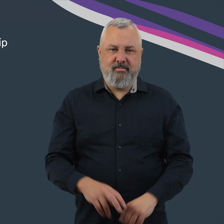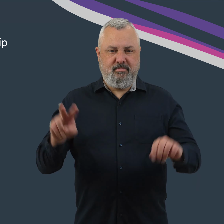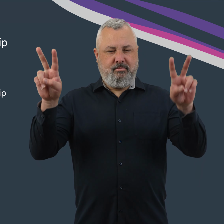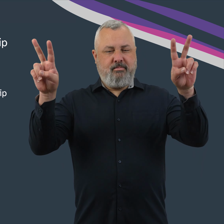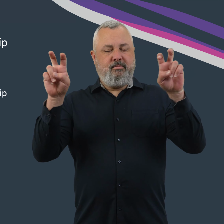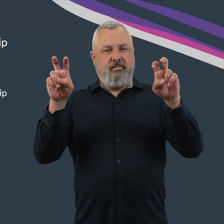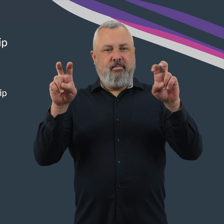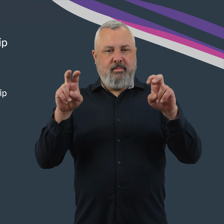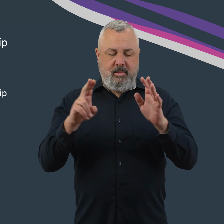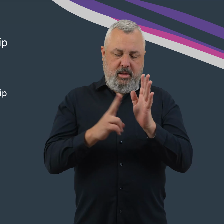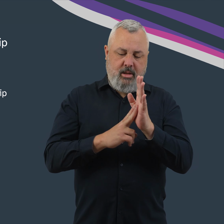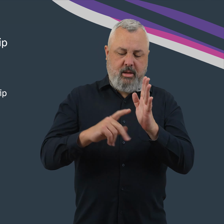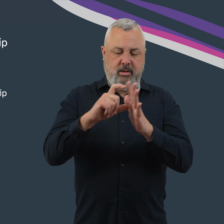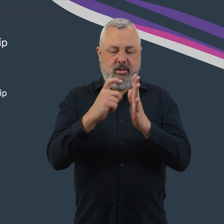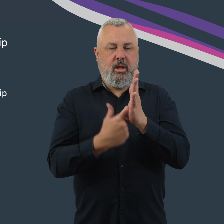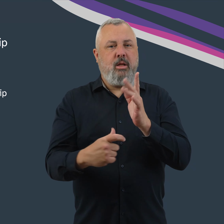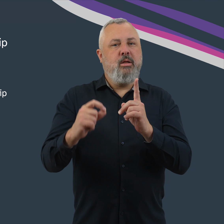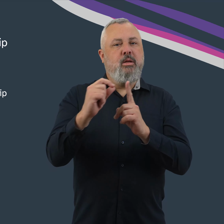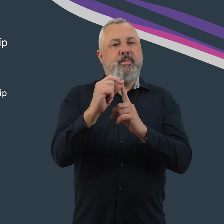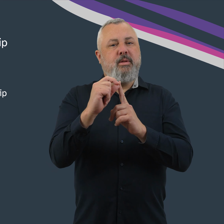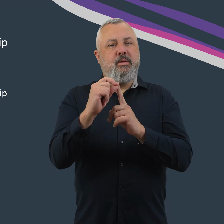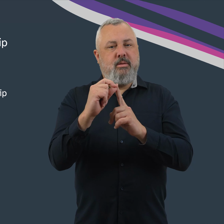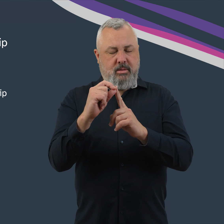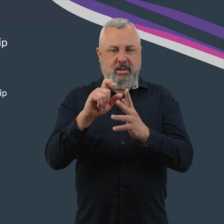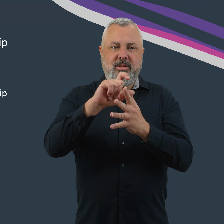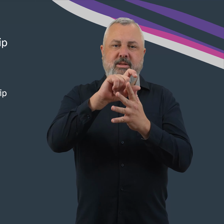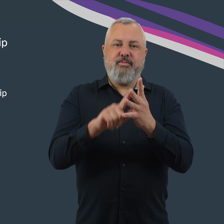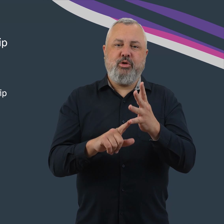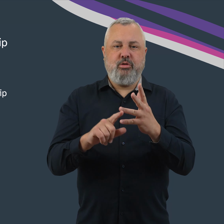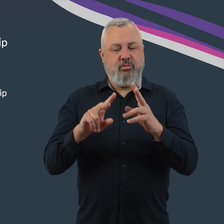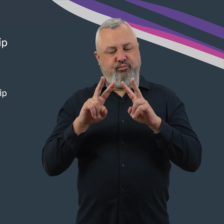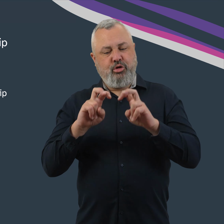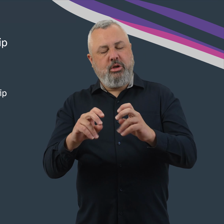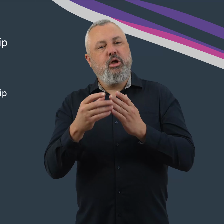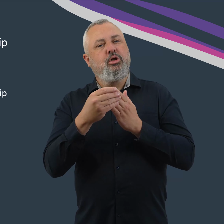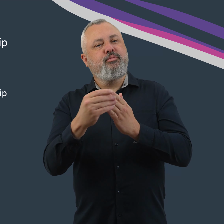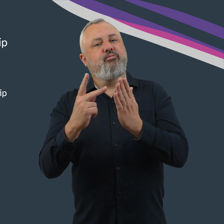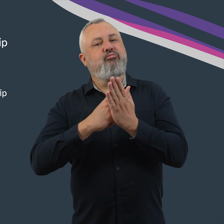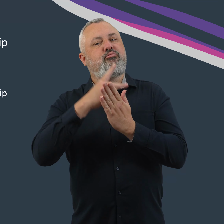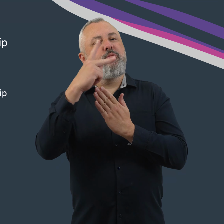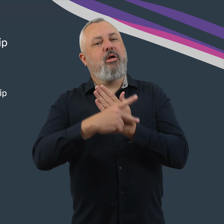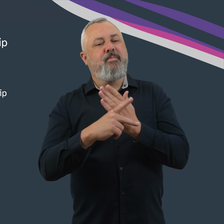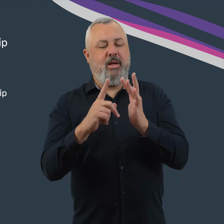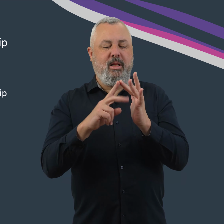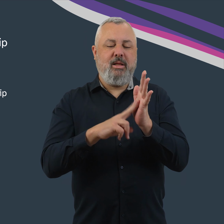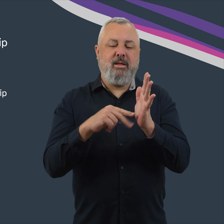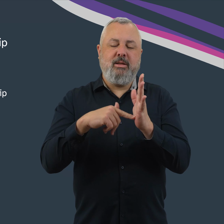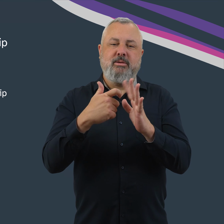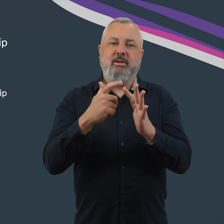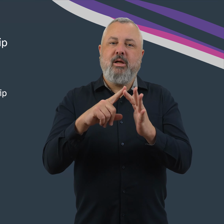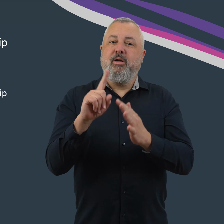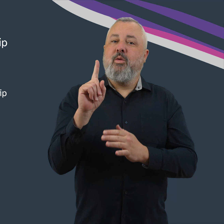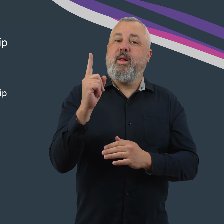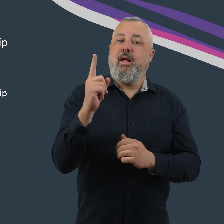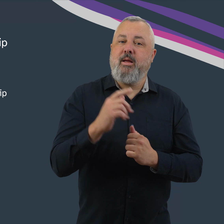Title NDRP Disability Research Leadership Program – Intake 1